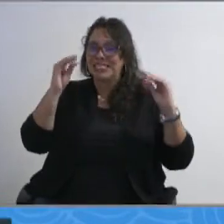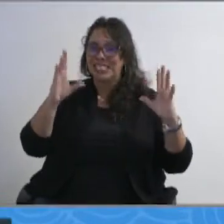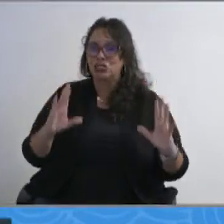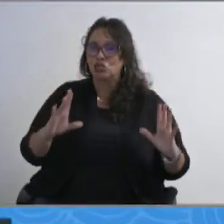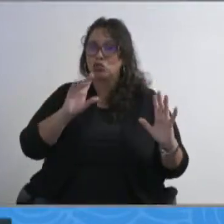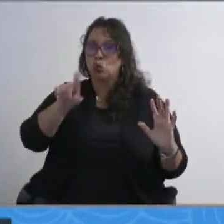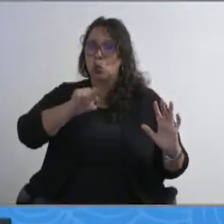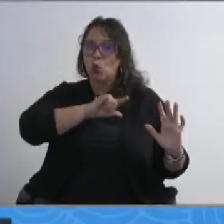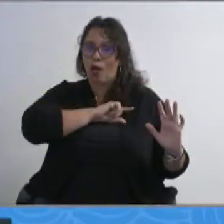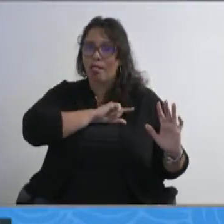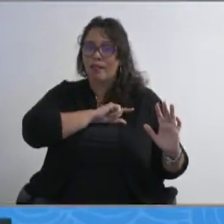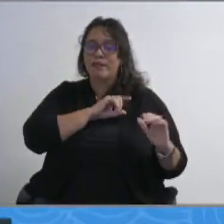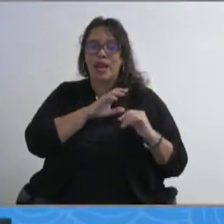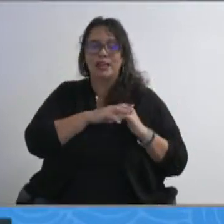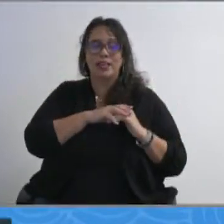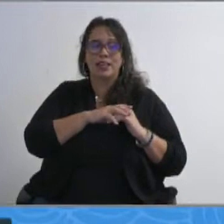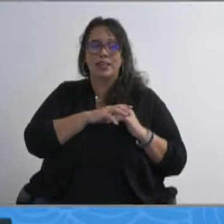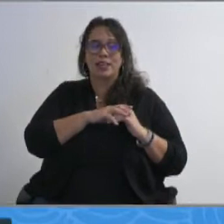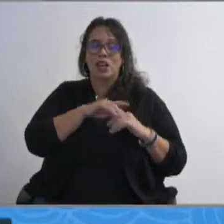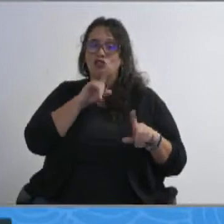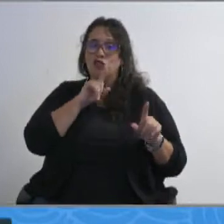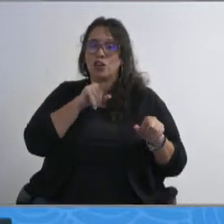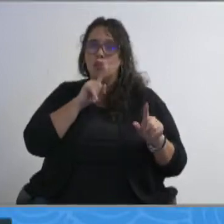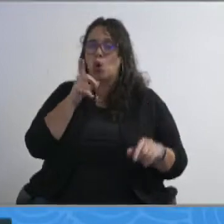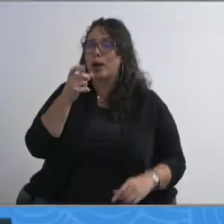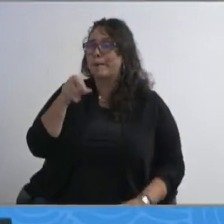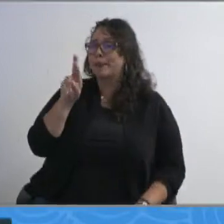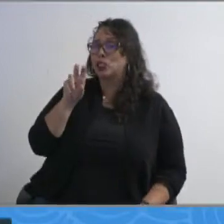And that report that Mr. Suarez just gave,